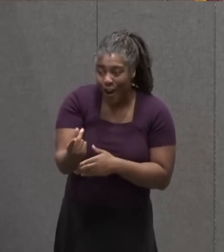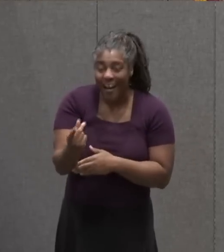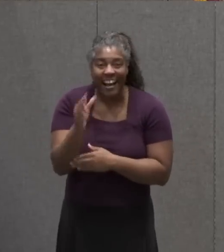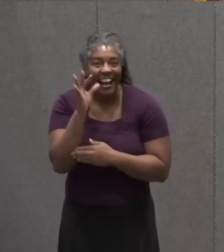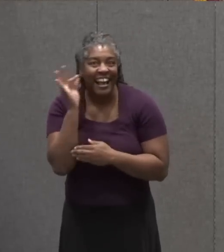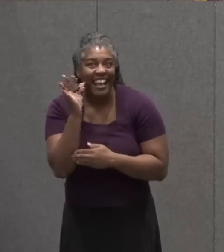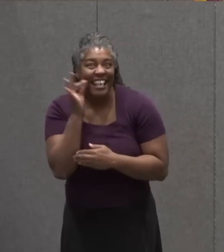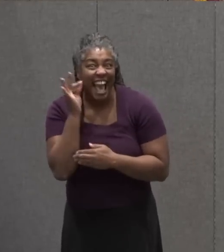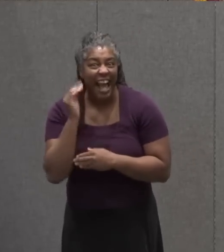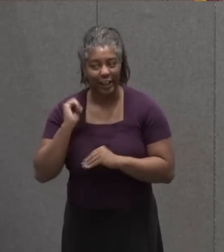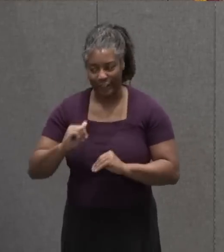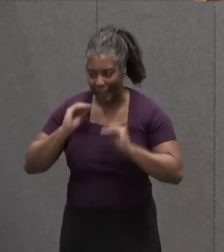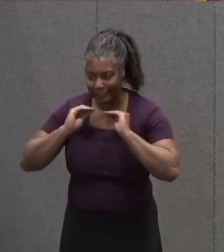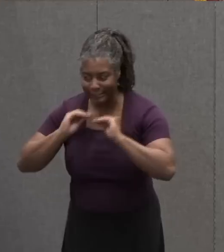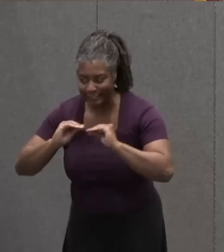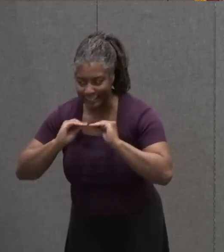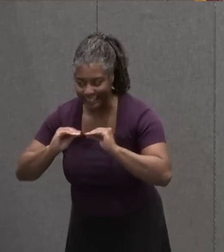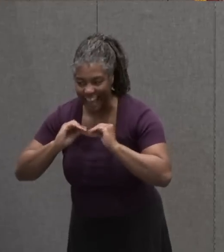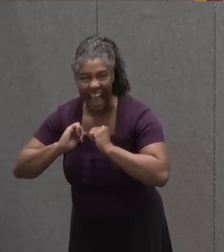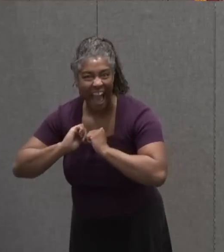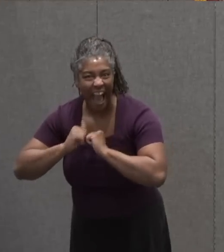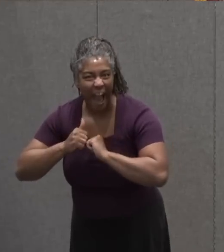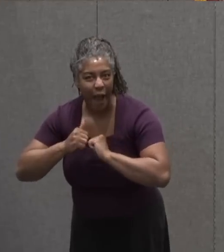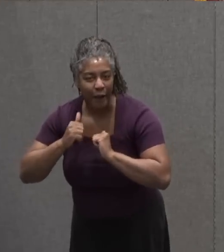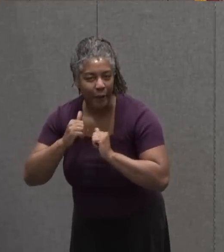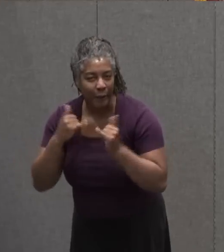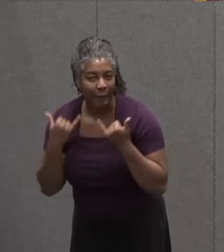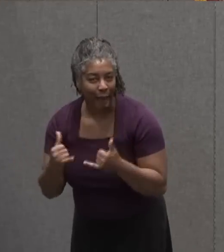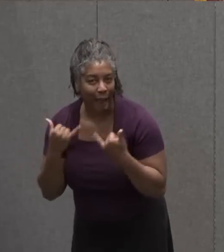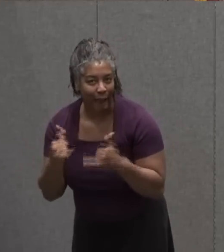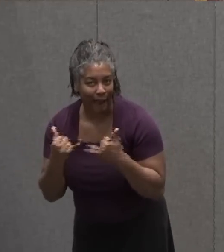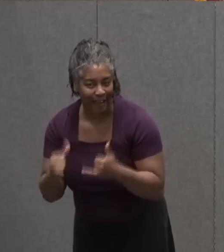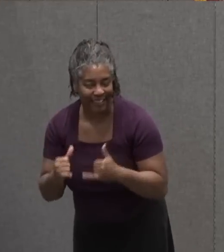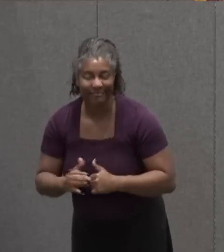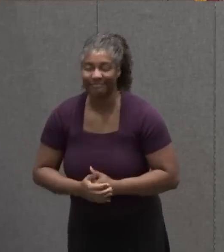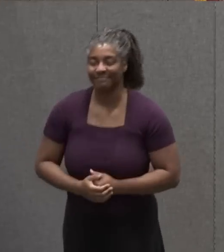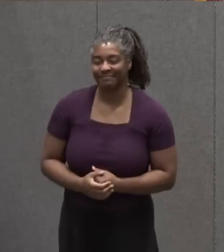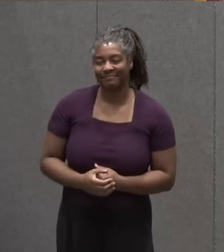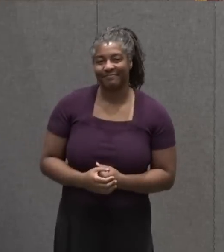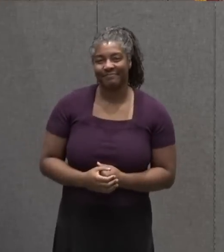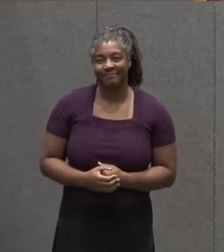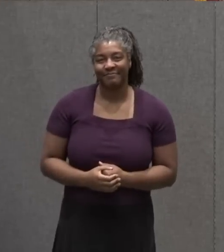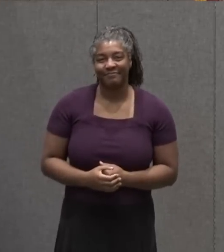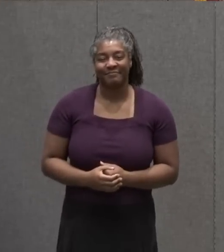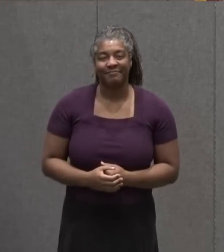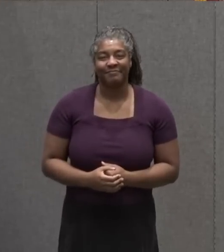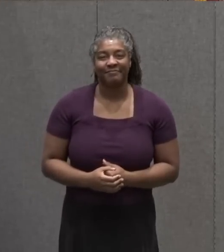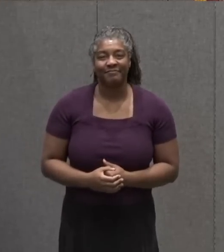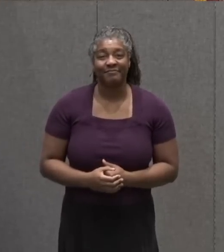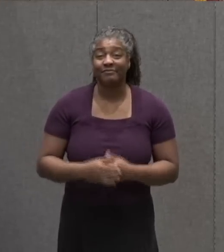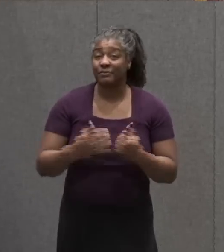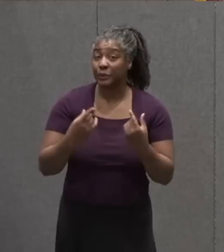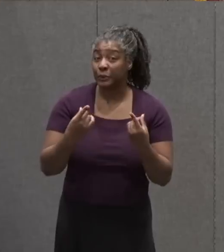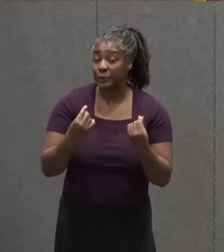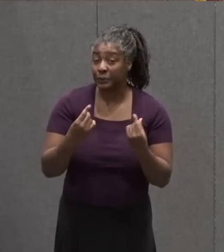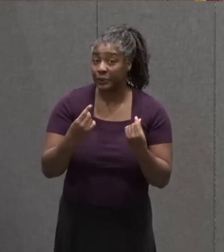With this game, what you're going to do is you're going to take your cards, take the picture side